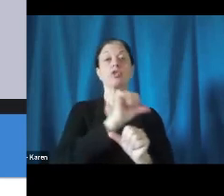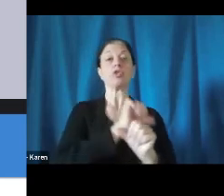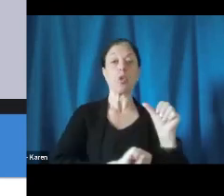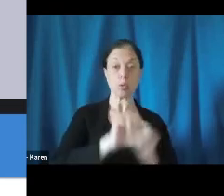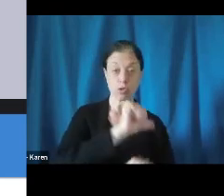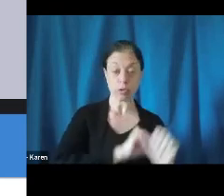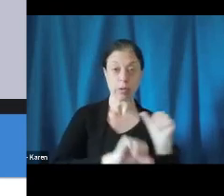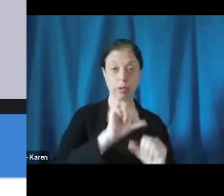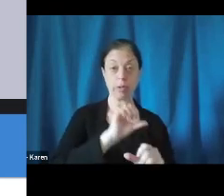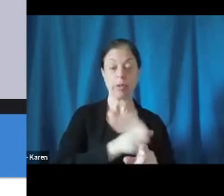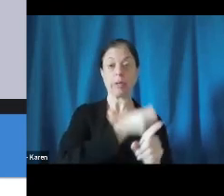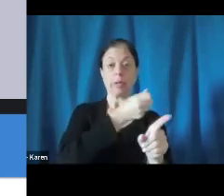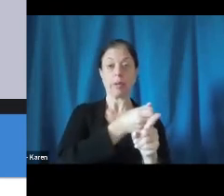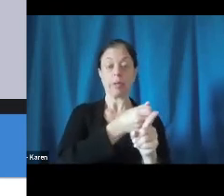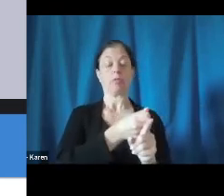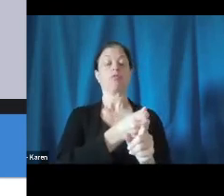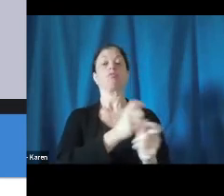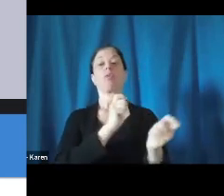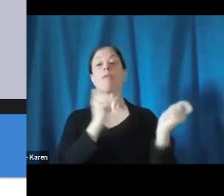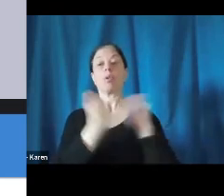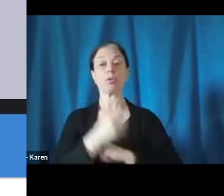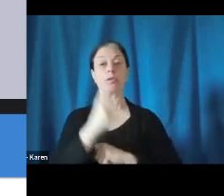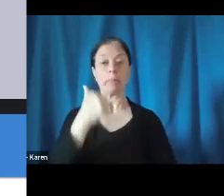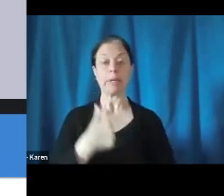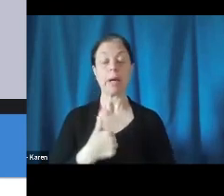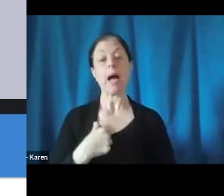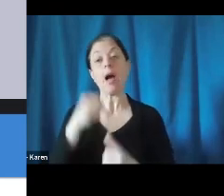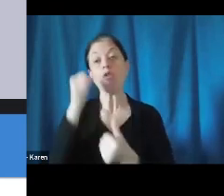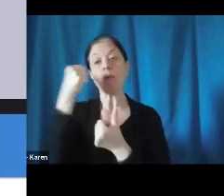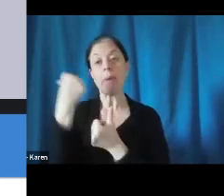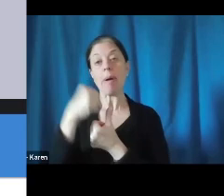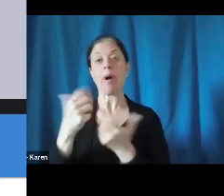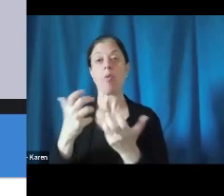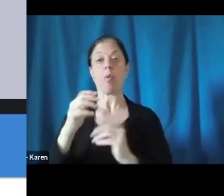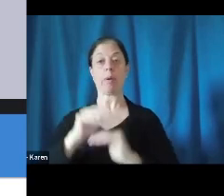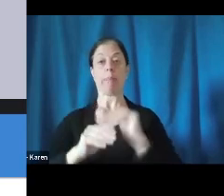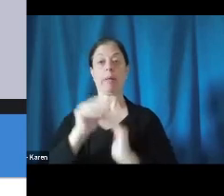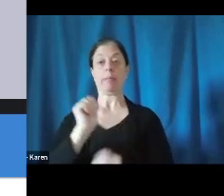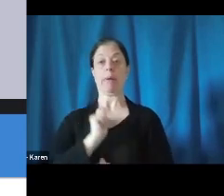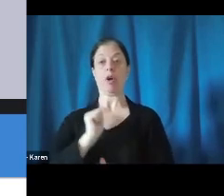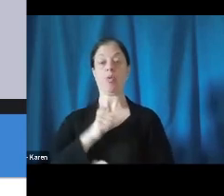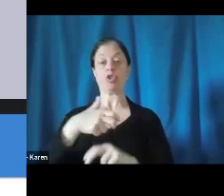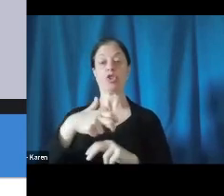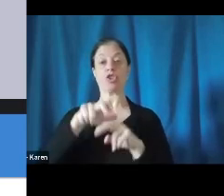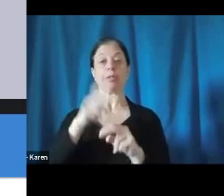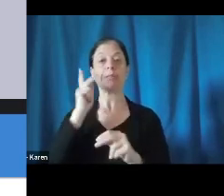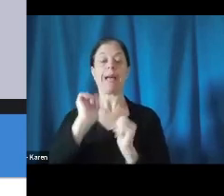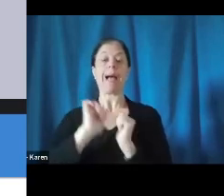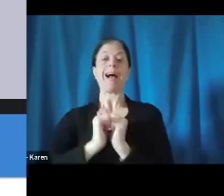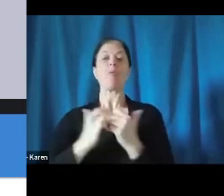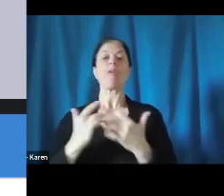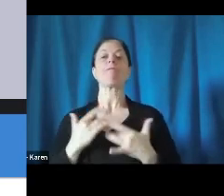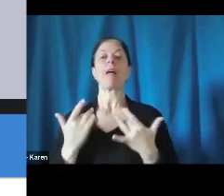surgeries and doctors' appointments this idea that disability could be a social construction was revolutionary for me.